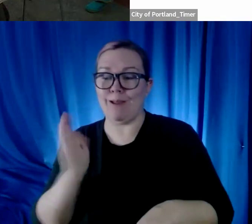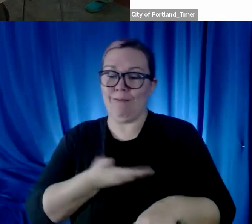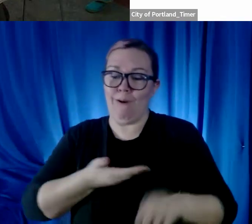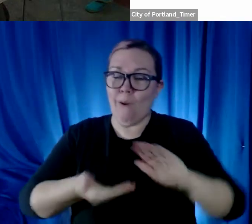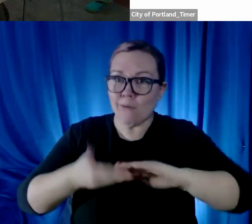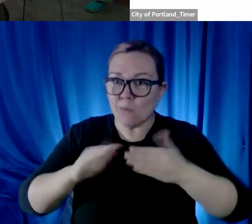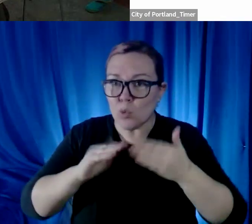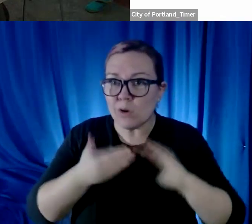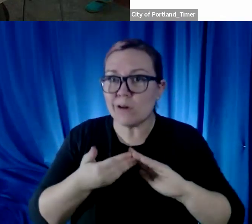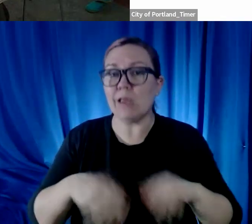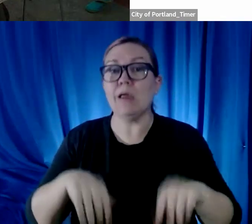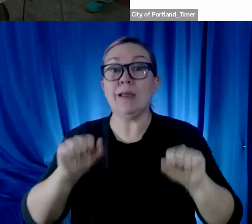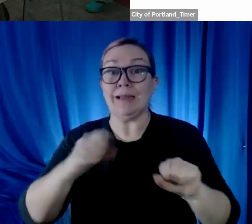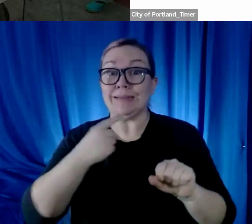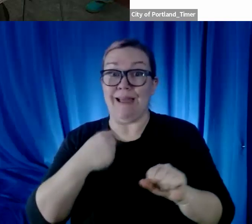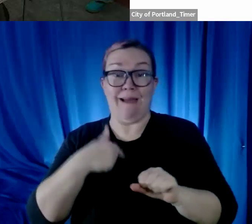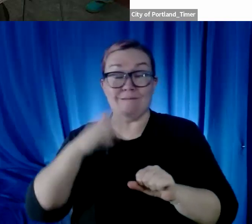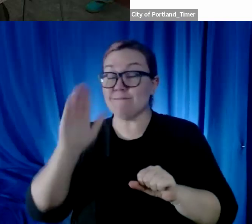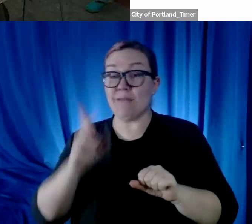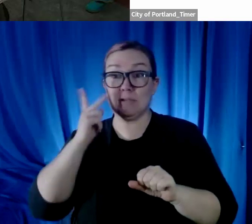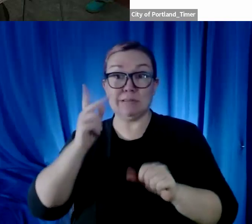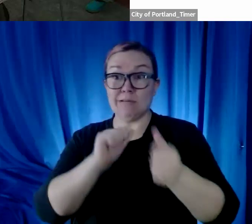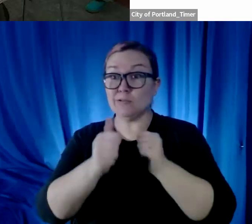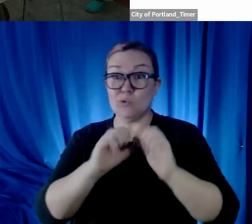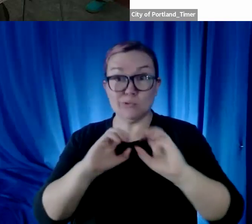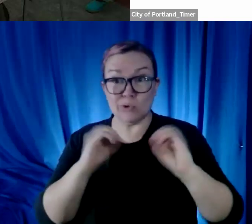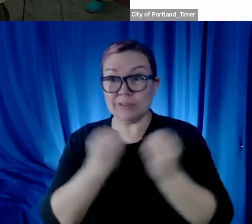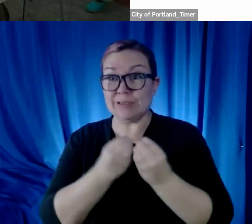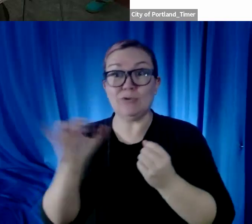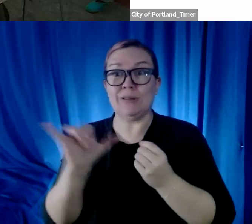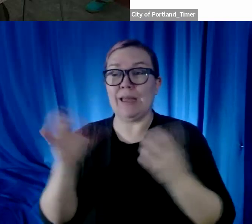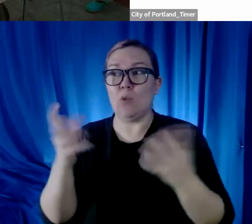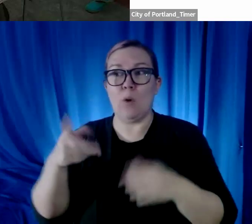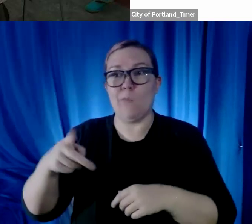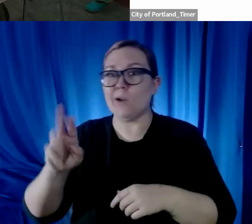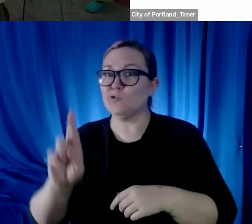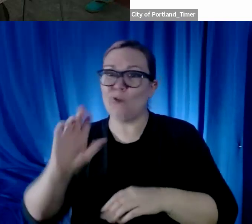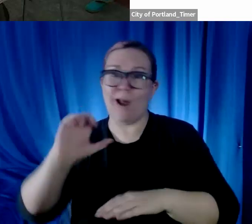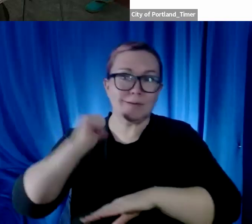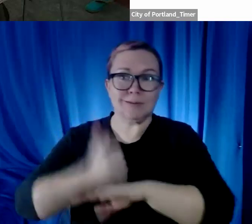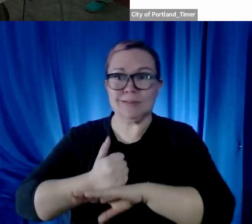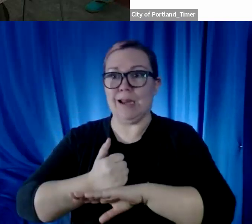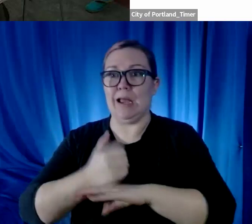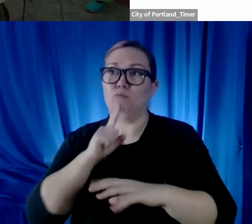I can say that I've never seen a sports organization like what Parks and Rec is doing embrace those values.